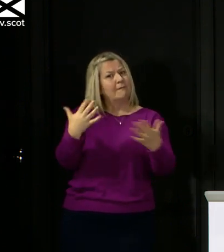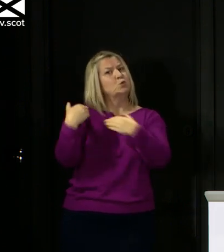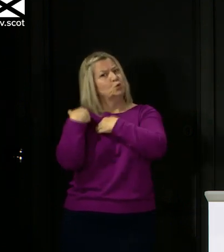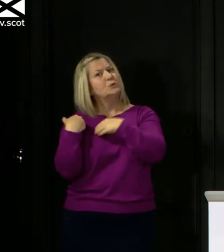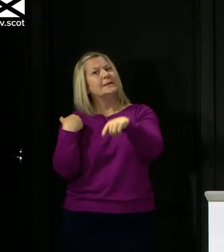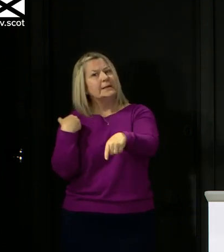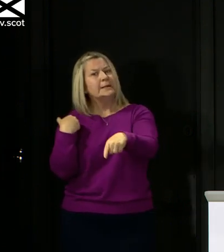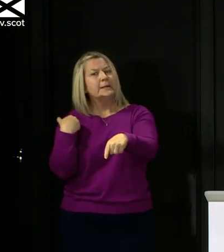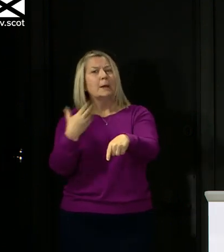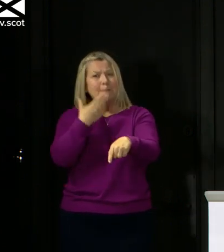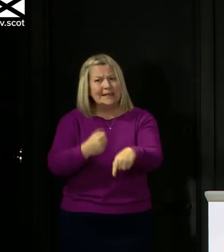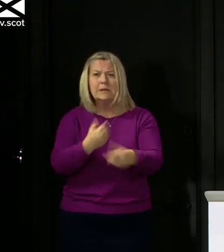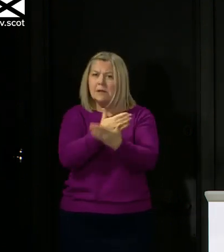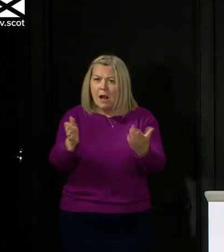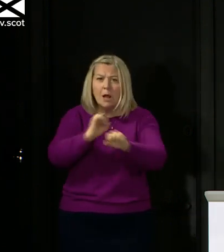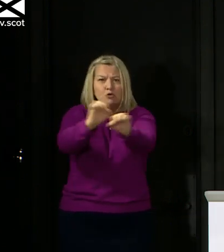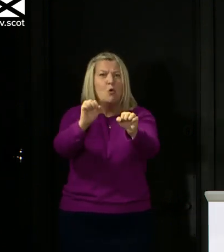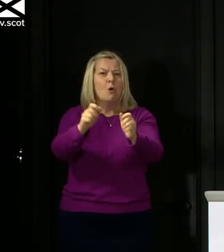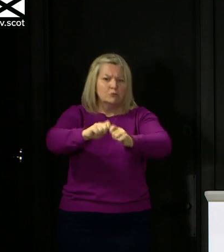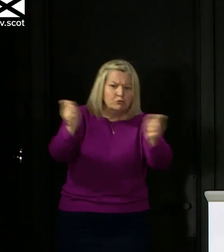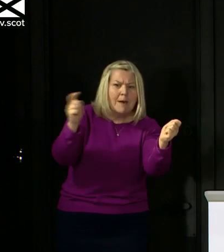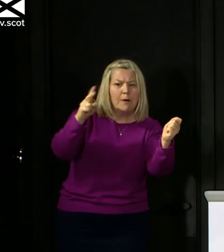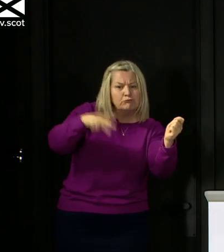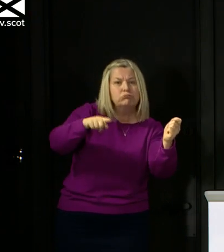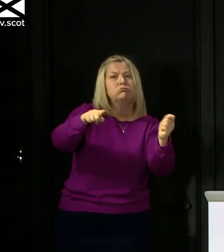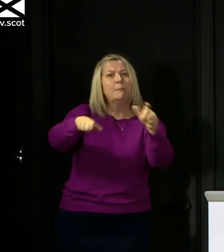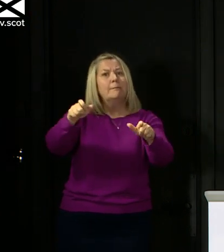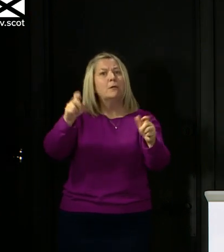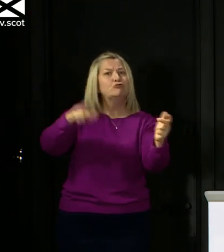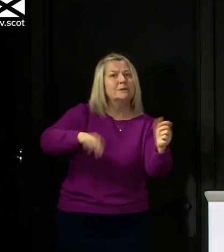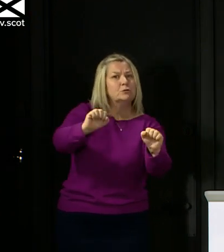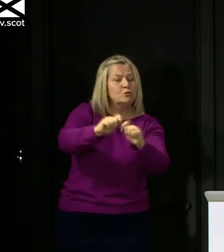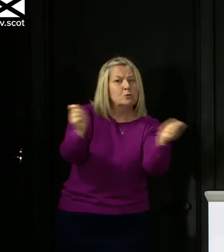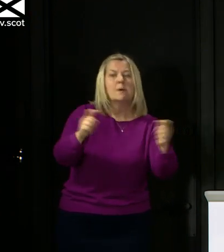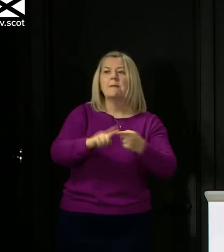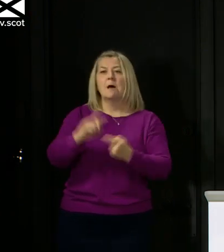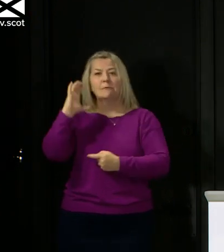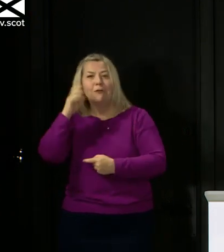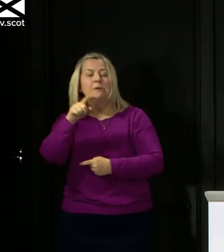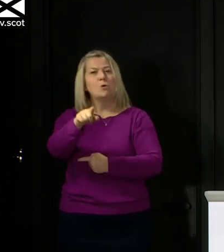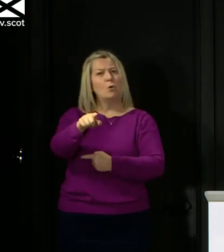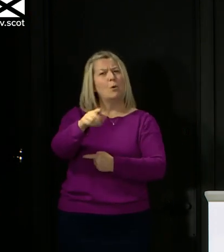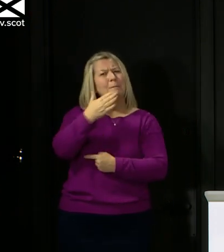Please make it clear to your readers, listeners, and viewers what the actual situation is in different parts of the UK.